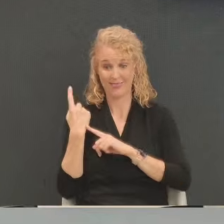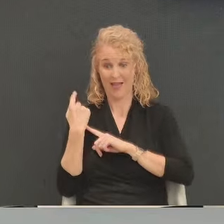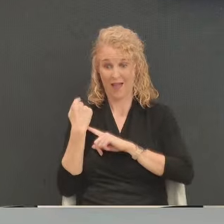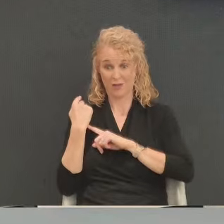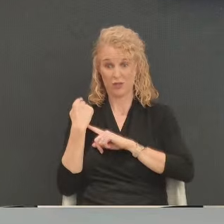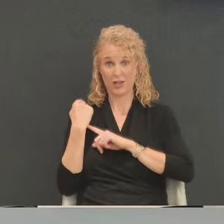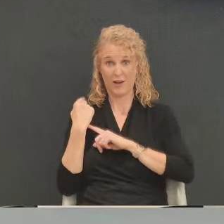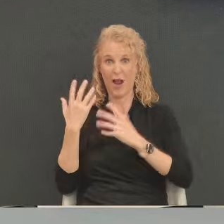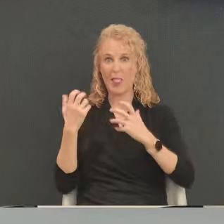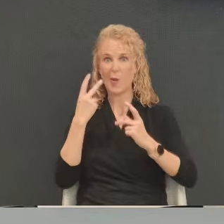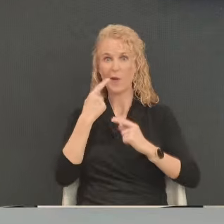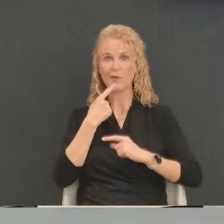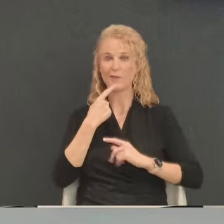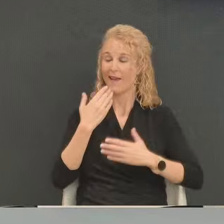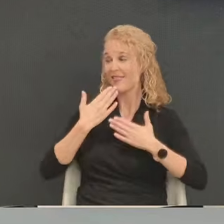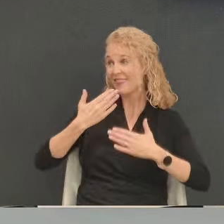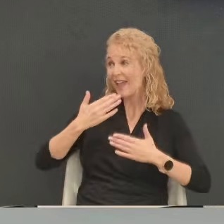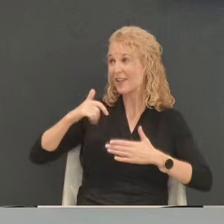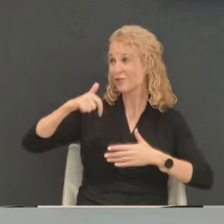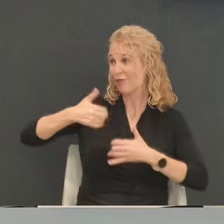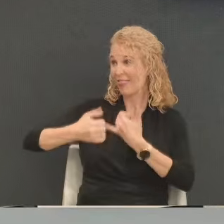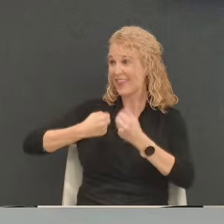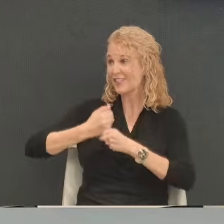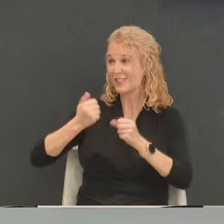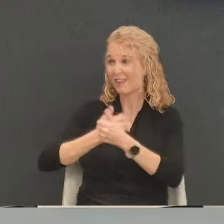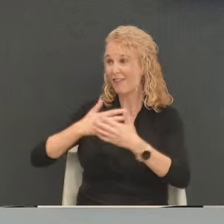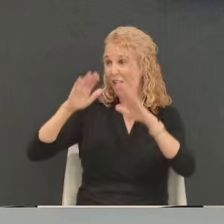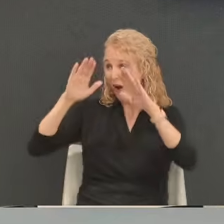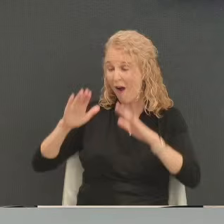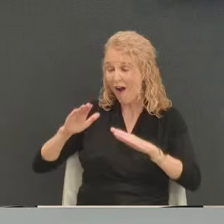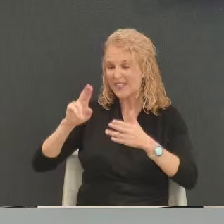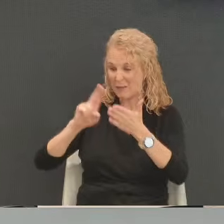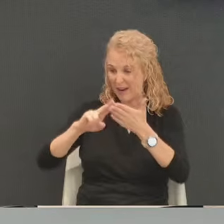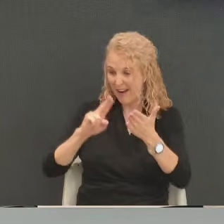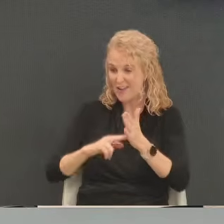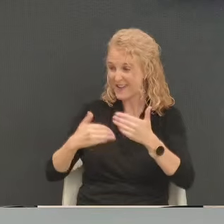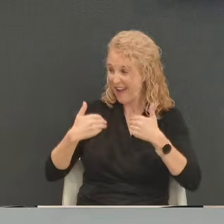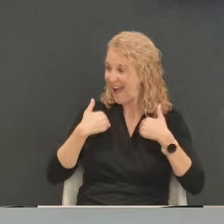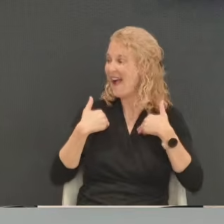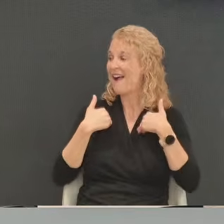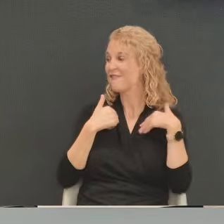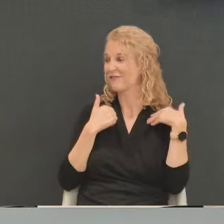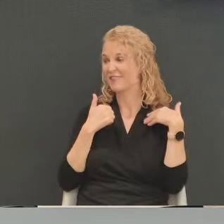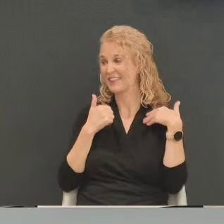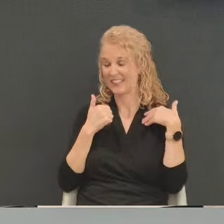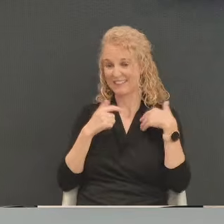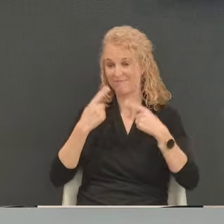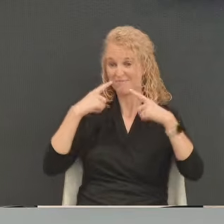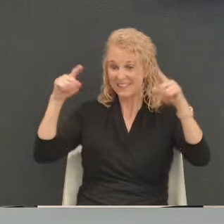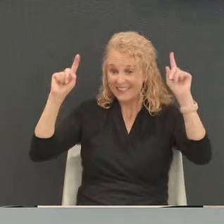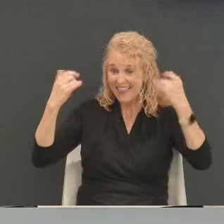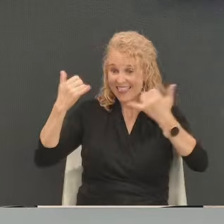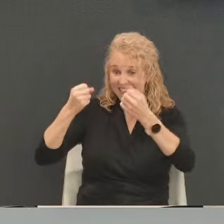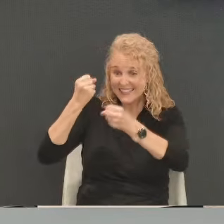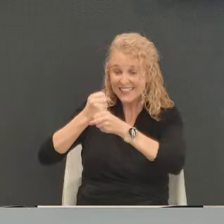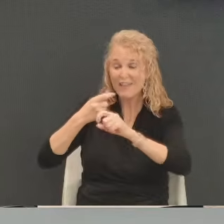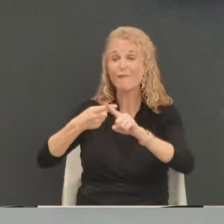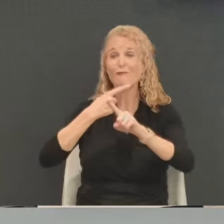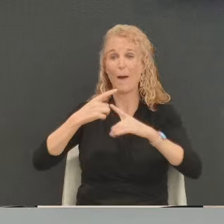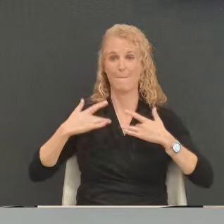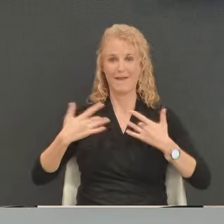just to say thank you because they were able to get contracts with from the event last year.